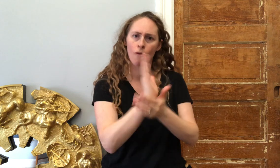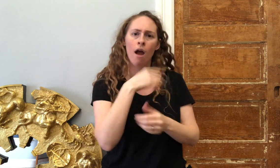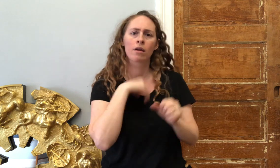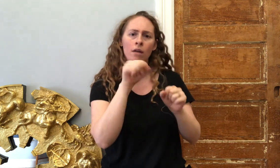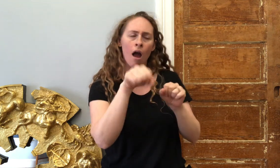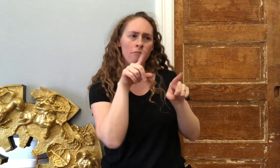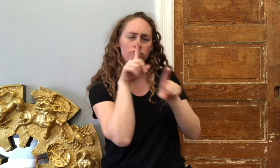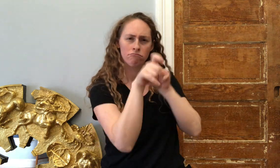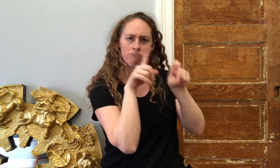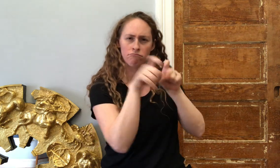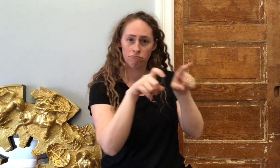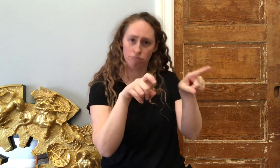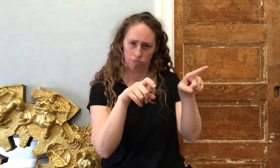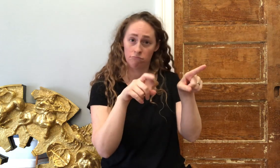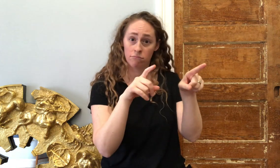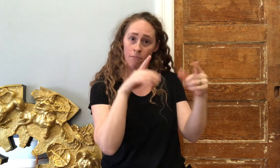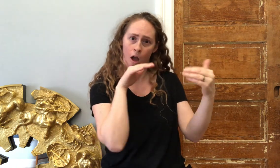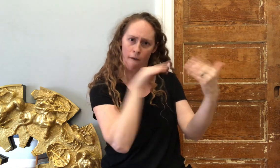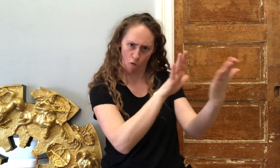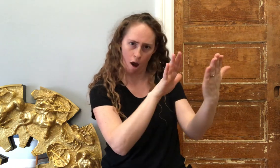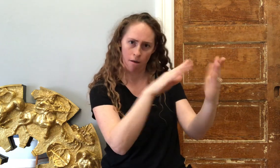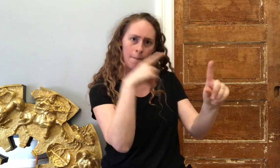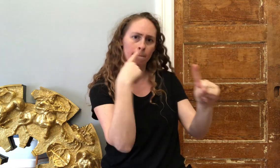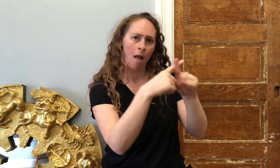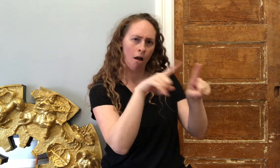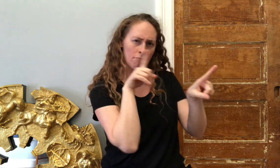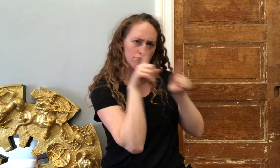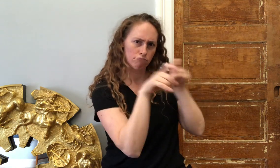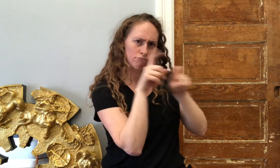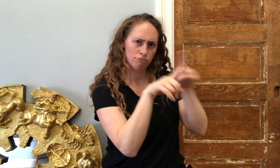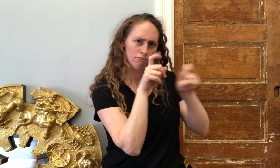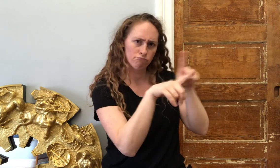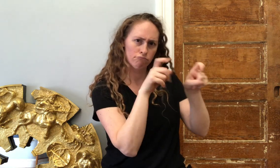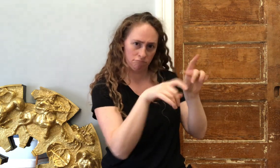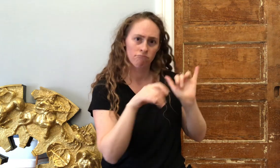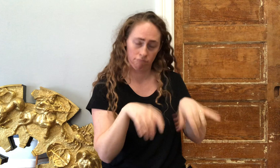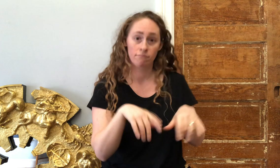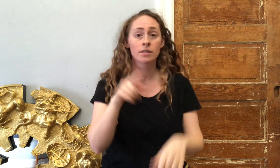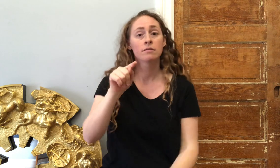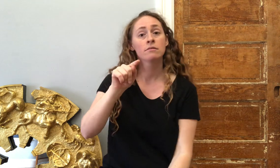we have a right to confront them and cross-examine them.